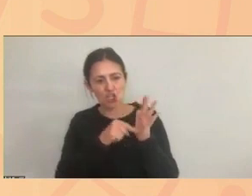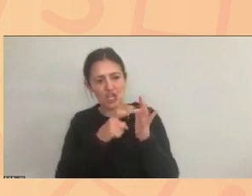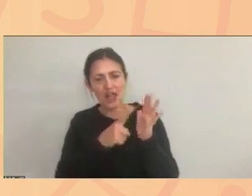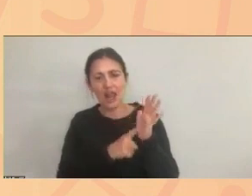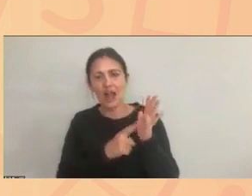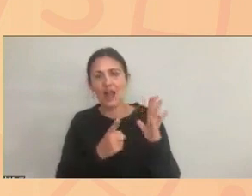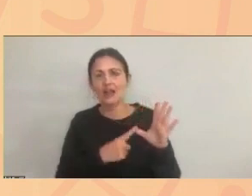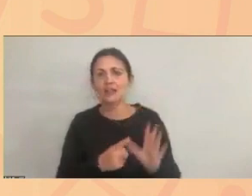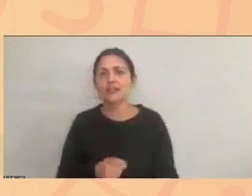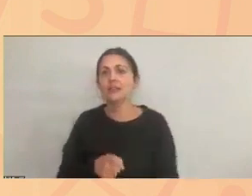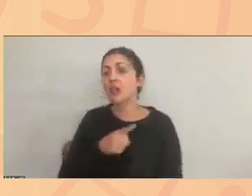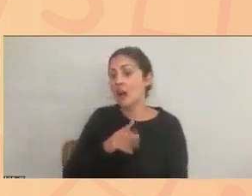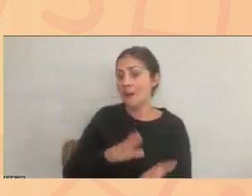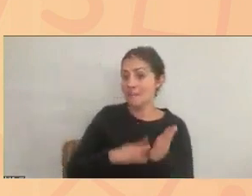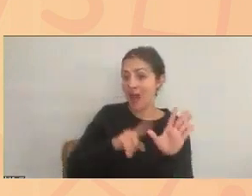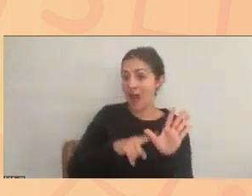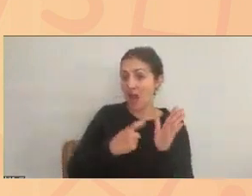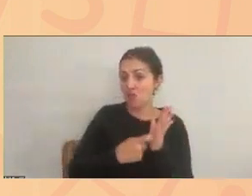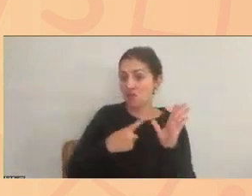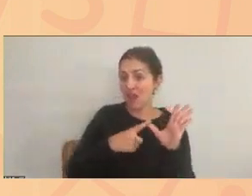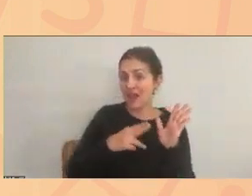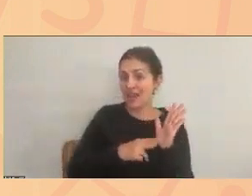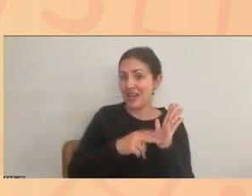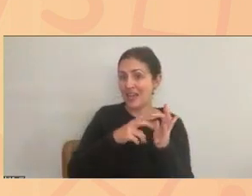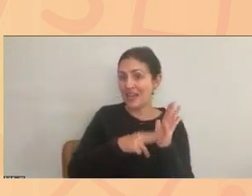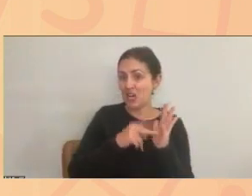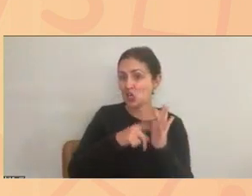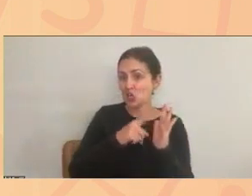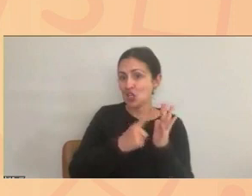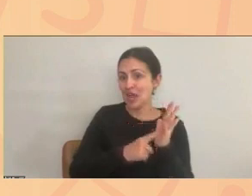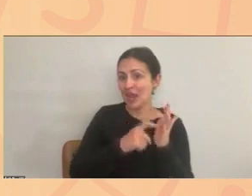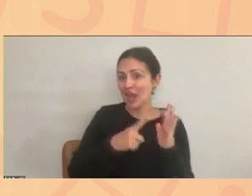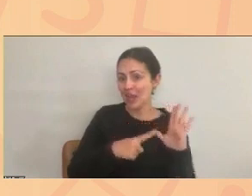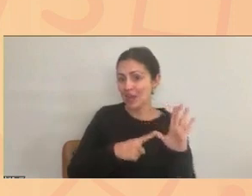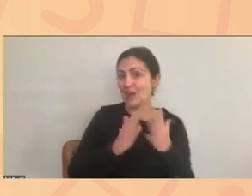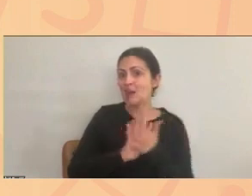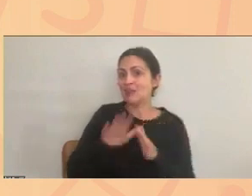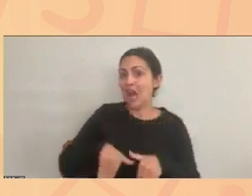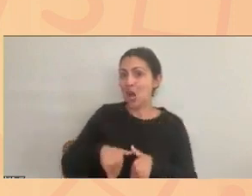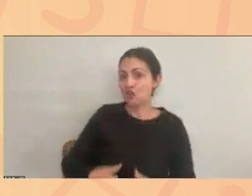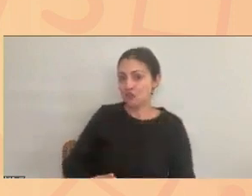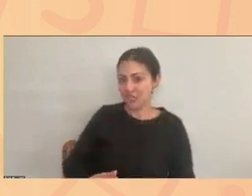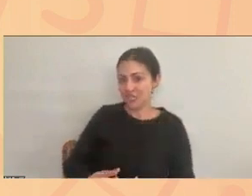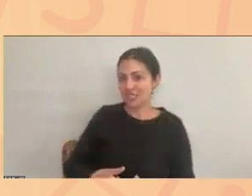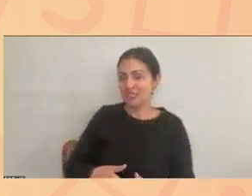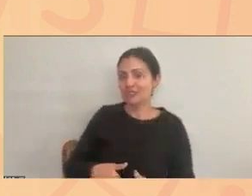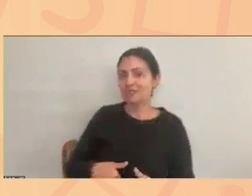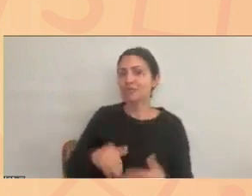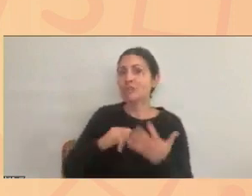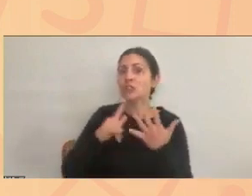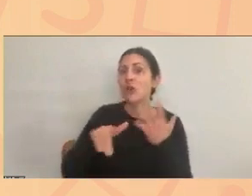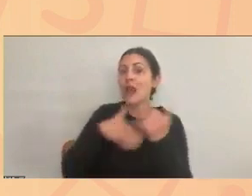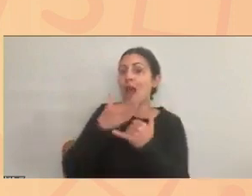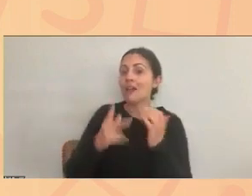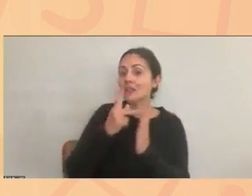(UNKNOWN) is hungry and the last part is (UNKNOWN)